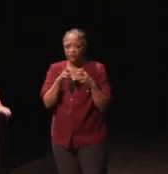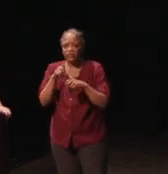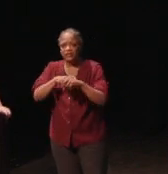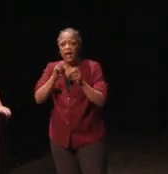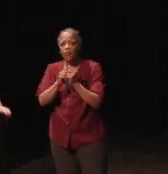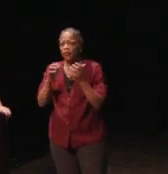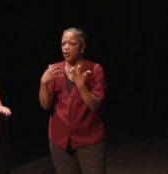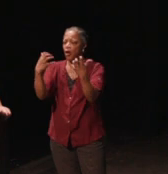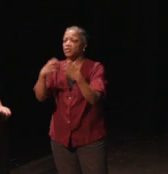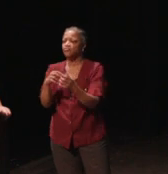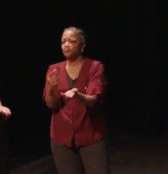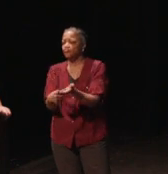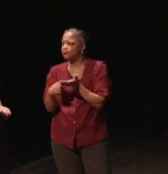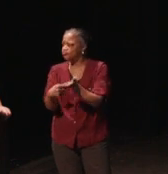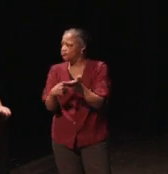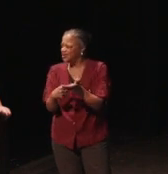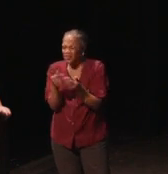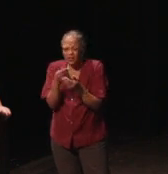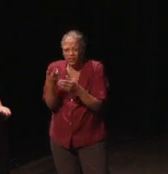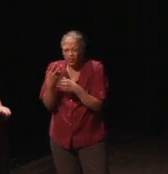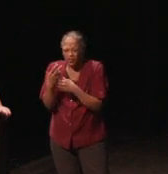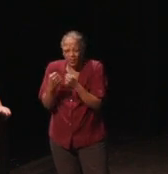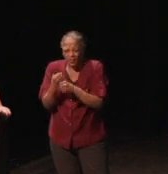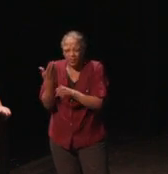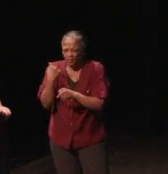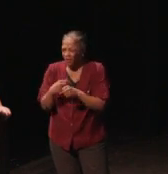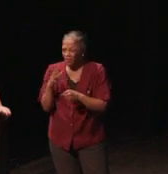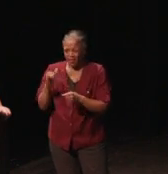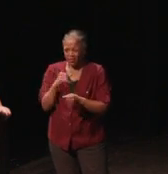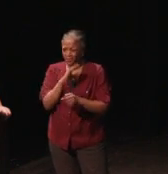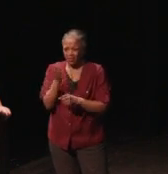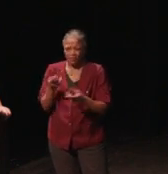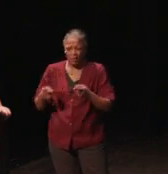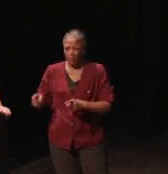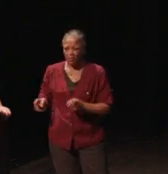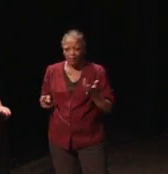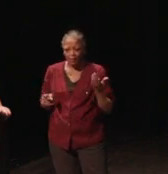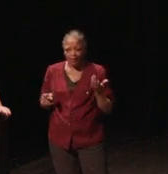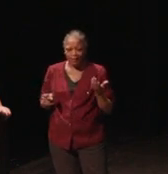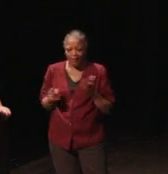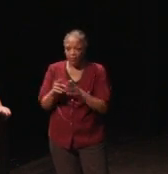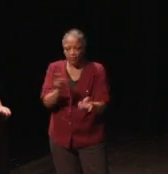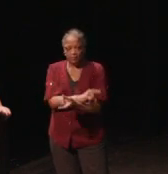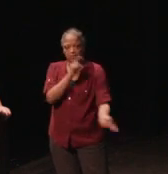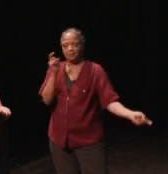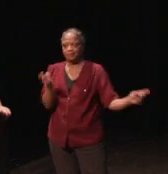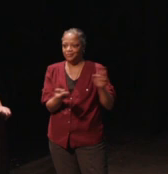Even just a few short years ago, this kind of stuff will be unimaginable. It really is a huge change in the industry.